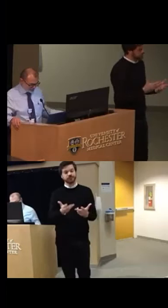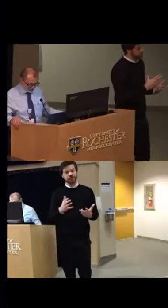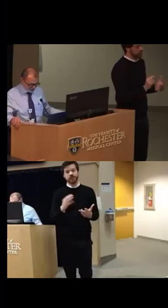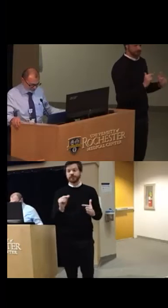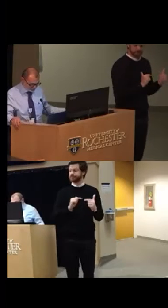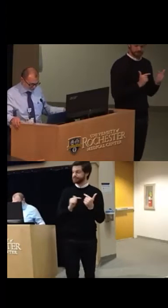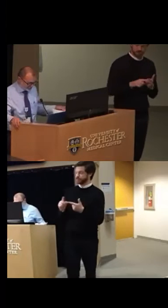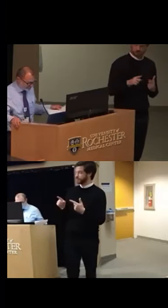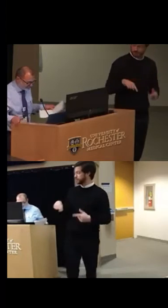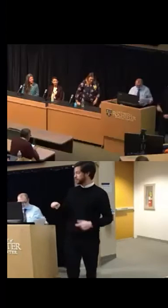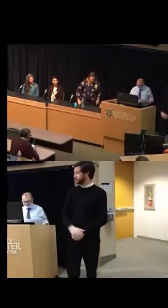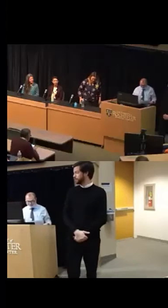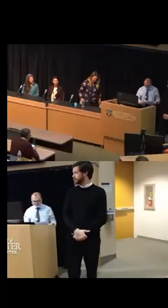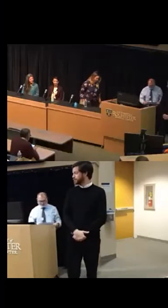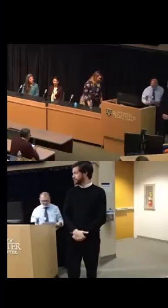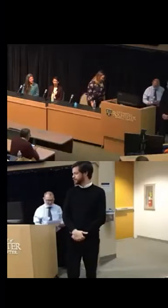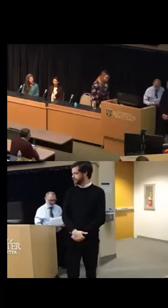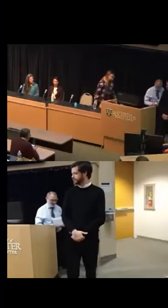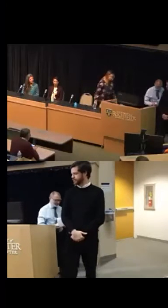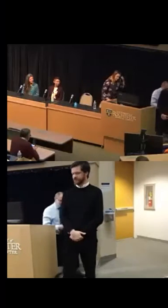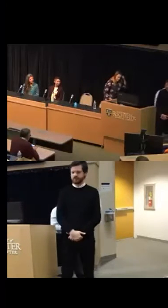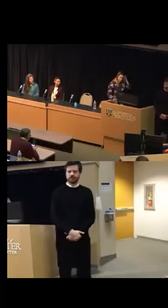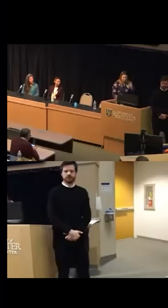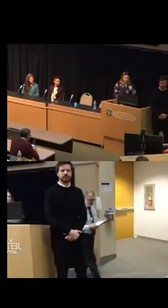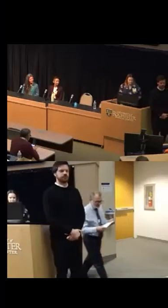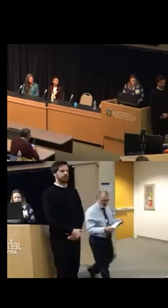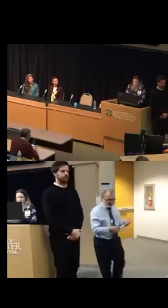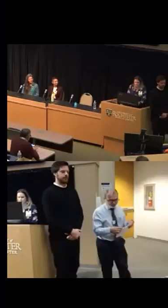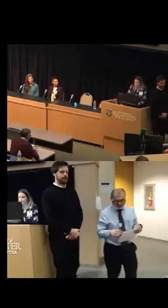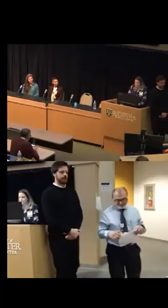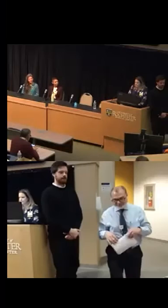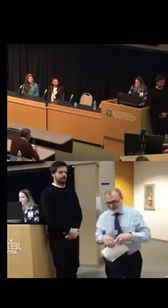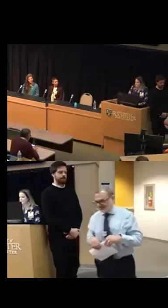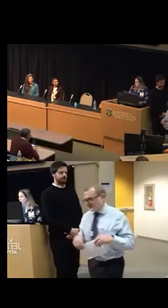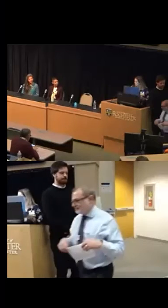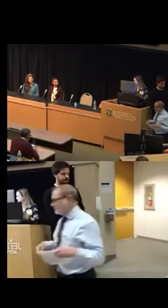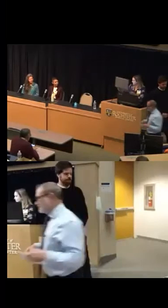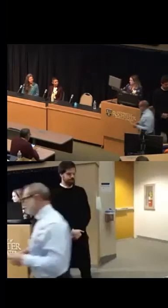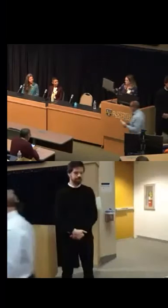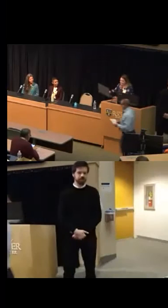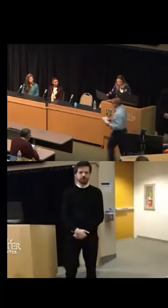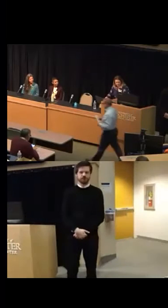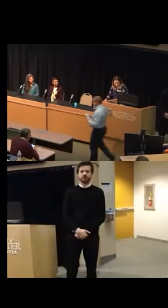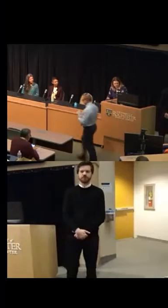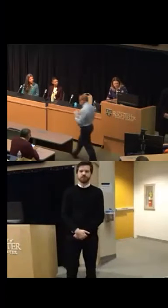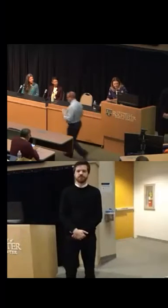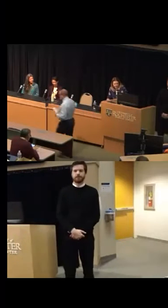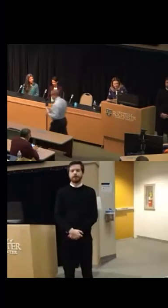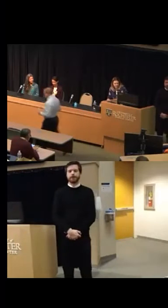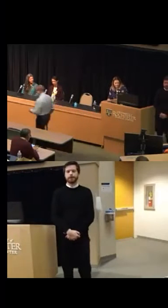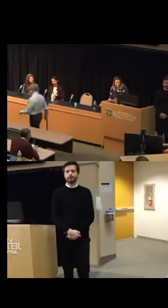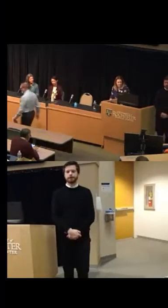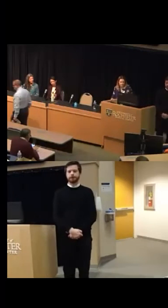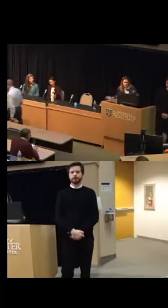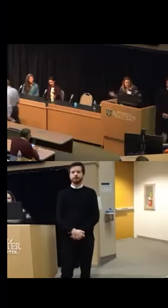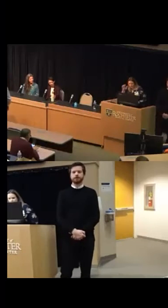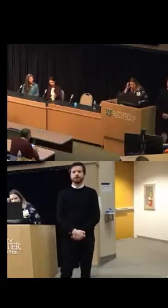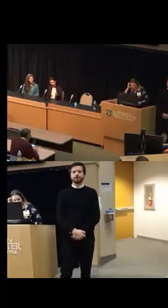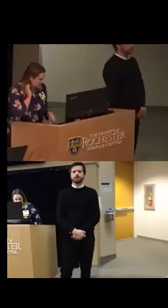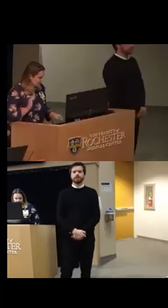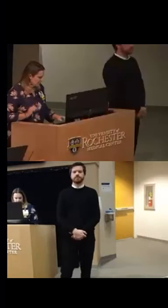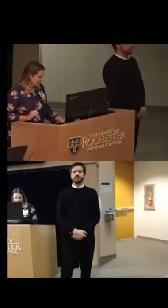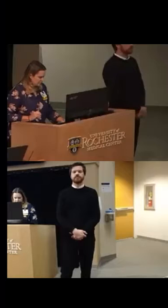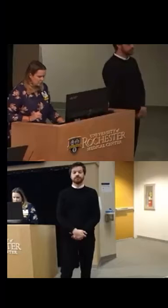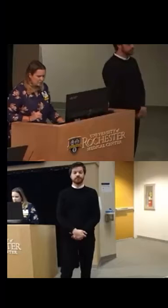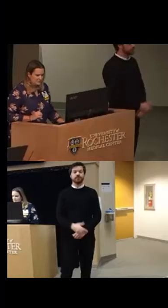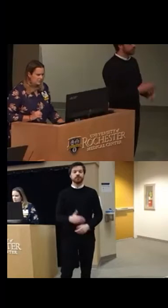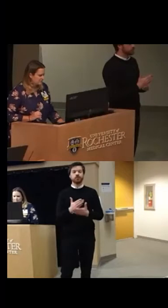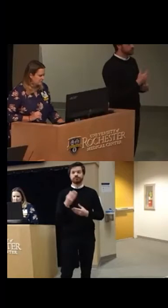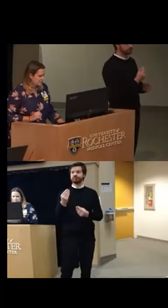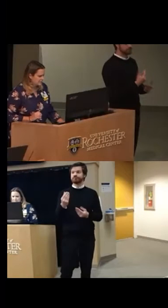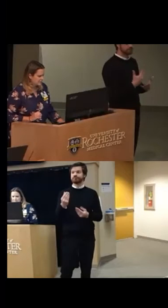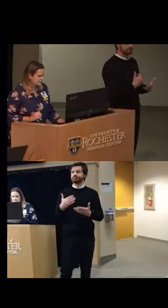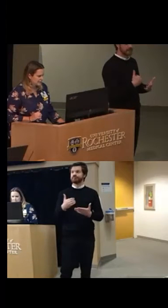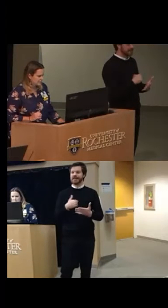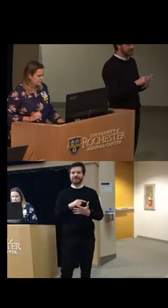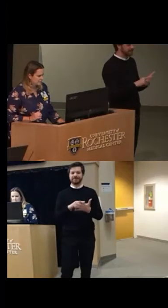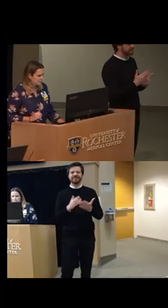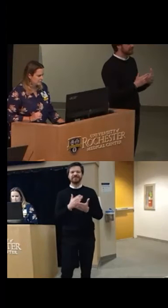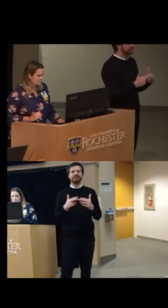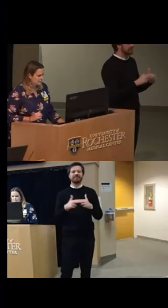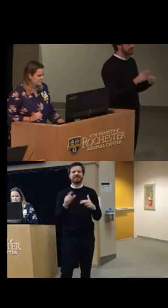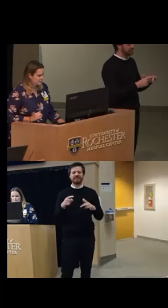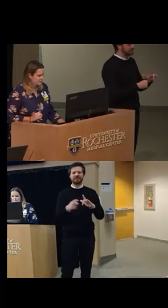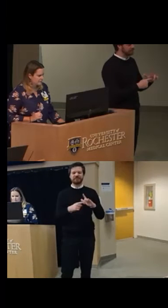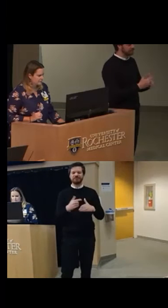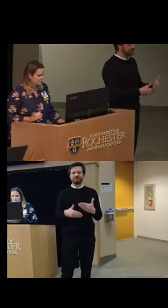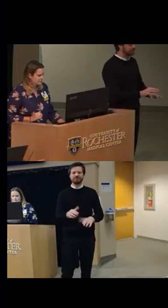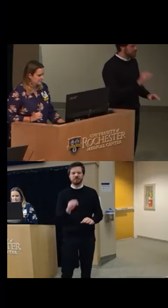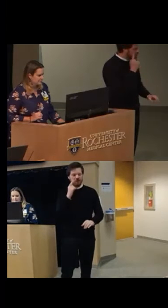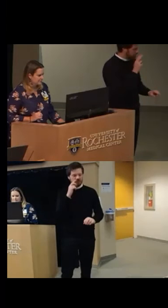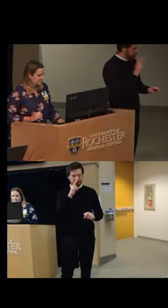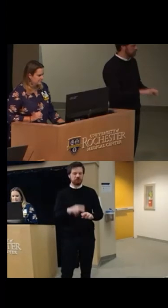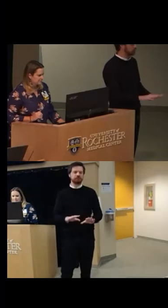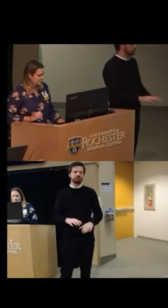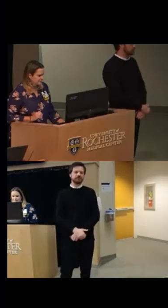yours all right I'm told we have a number of slides just to get through for the fun of it